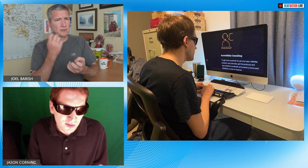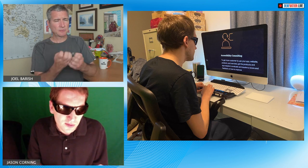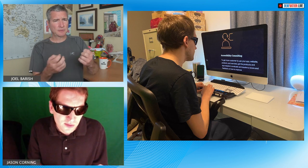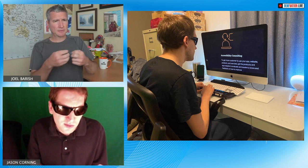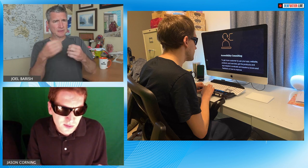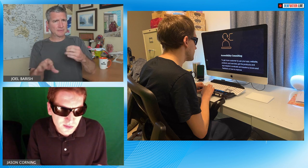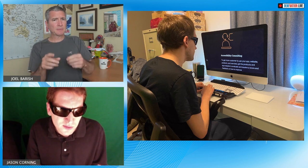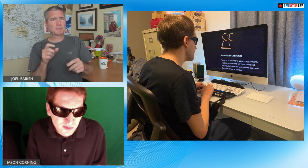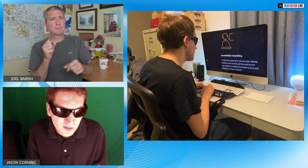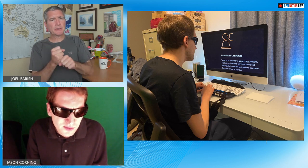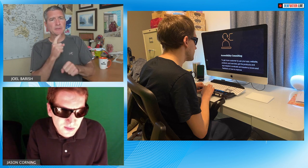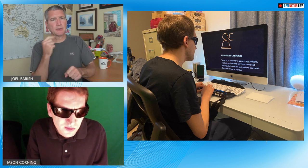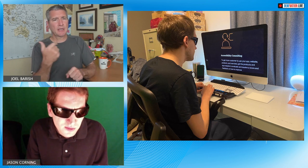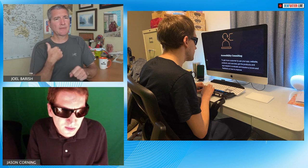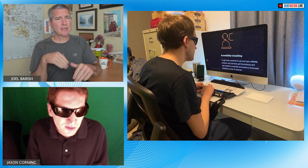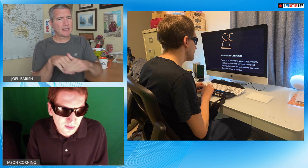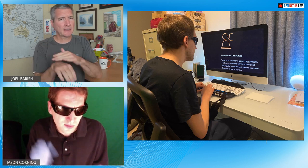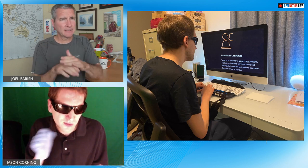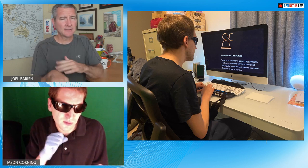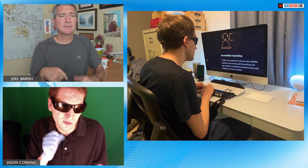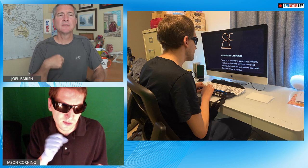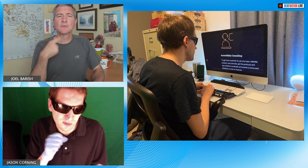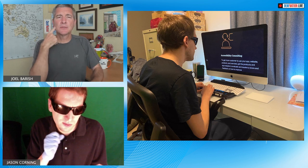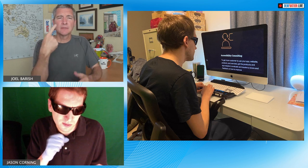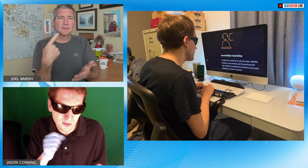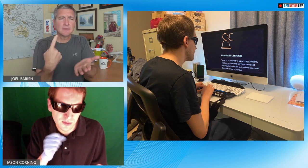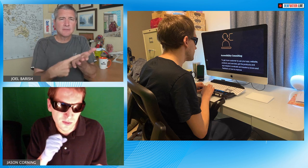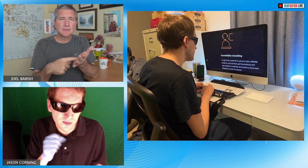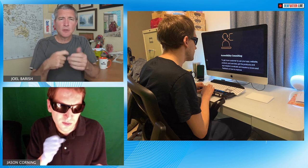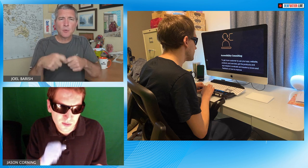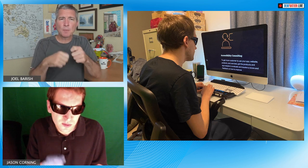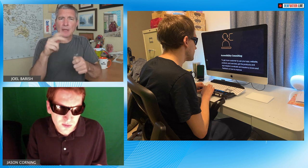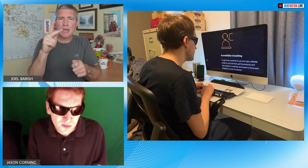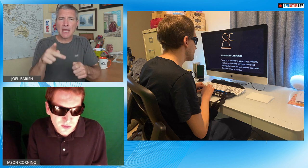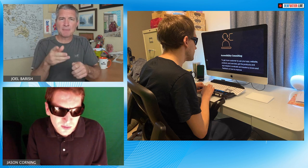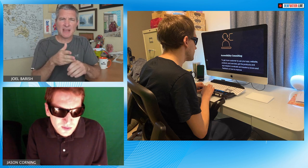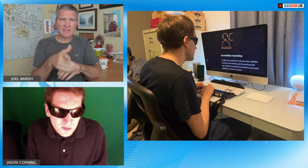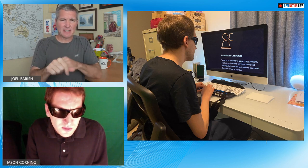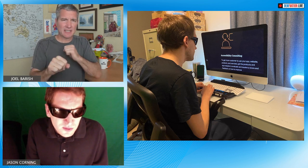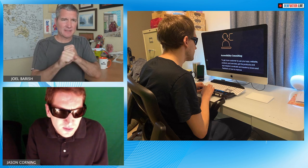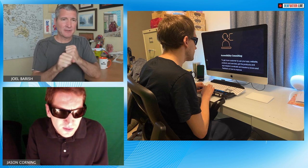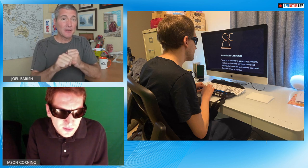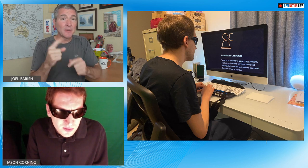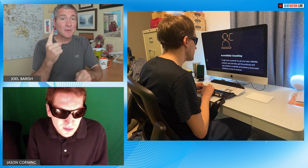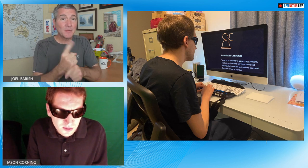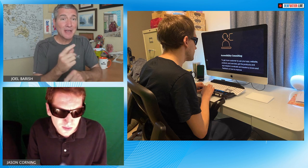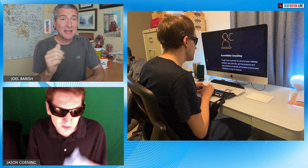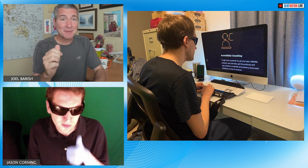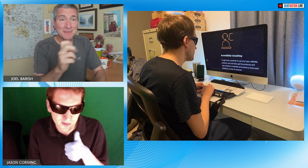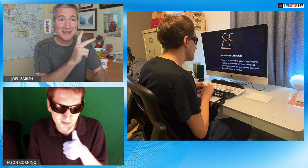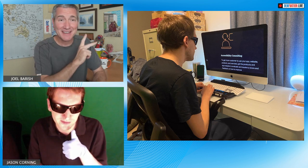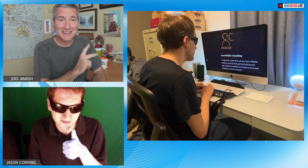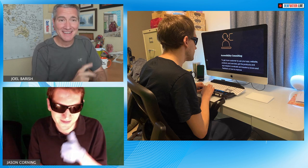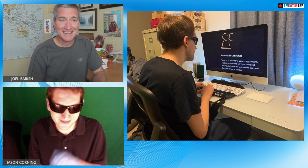how do you make sure that they have access? We will discuss more after the advertise, be right back